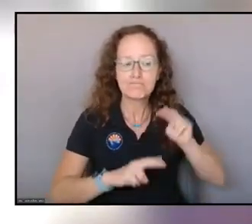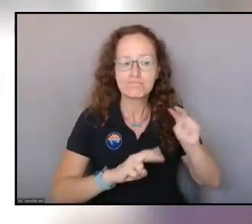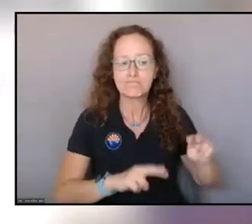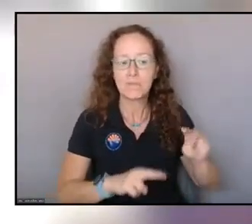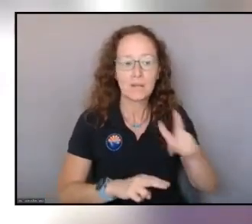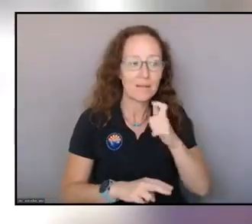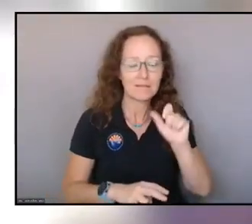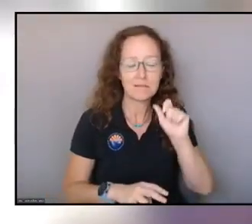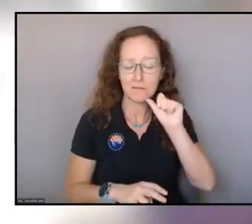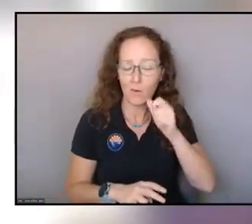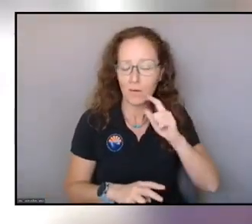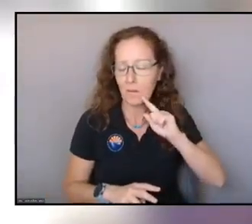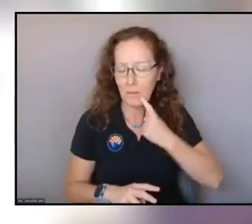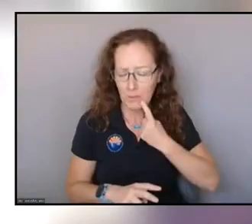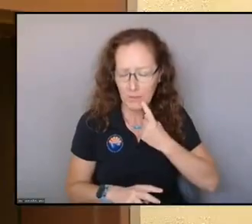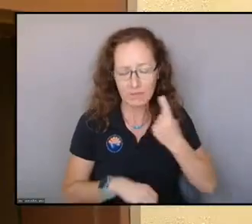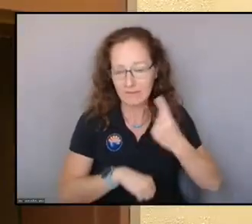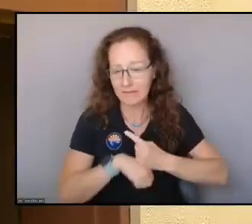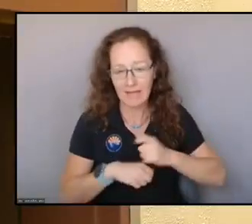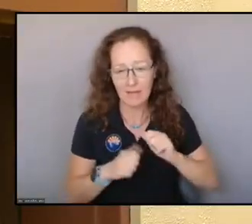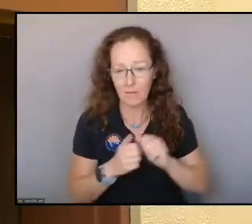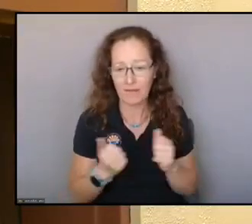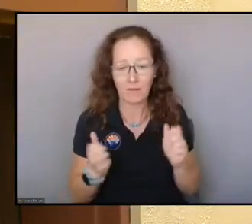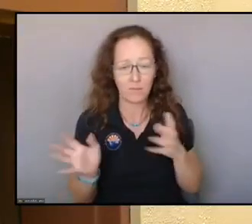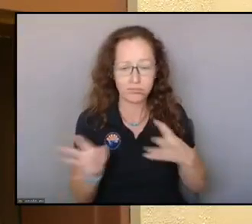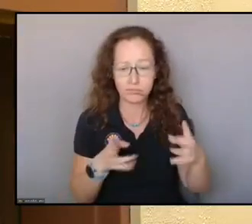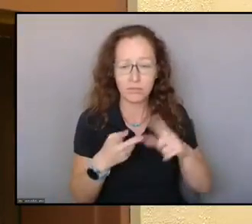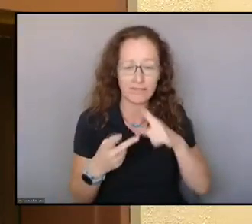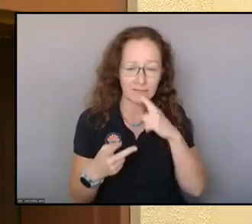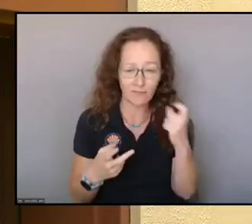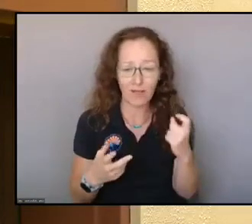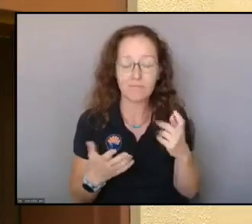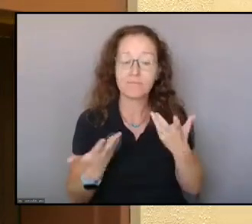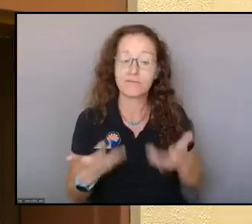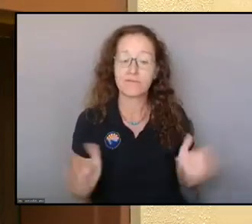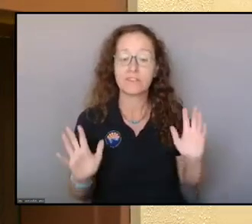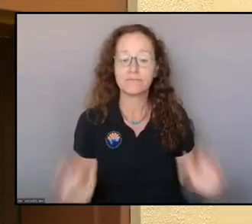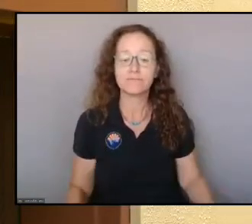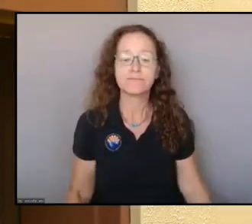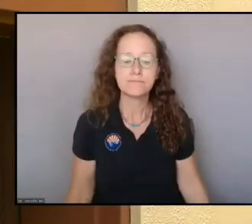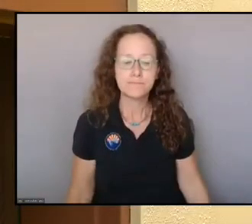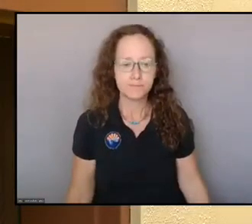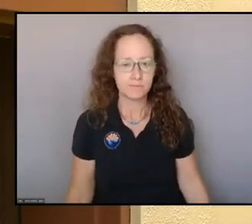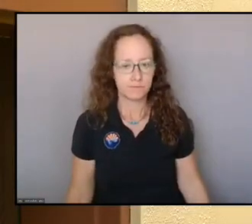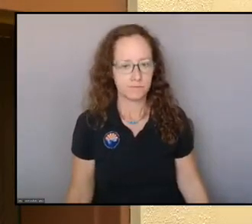FUELS. THAT WOULD BE THE END OF MY REPORT. THANK YOU SO MUCH, STEWART.